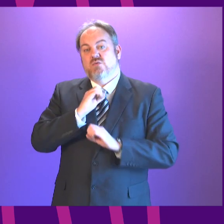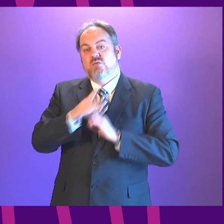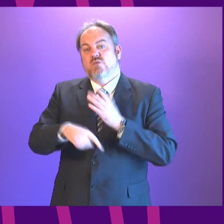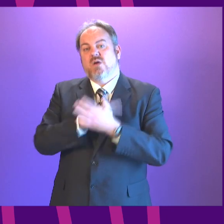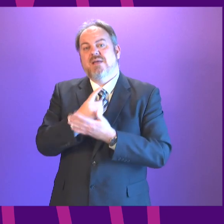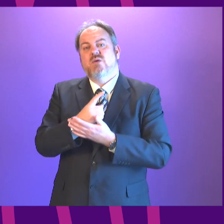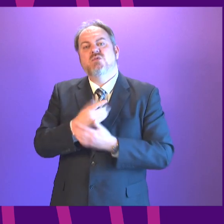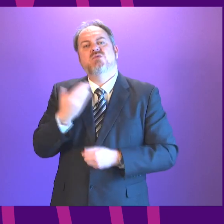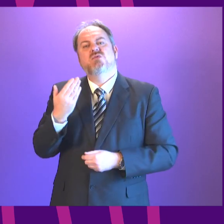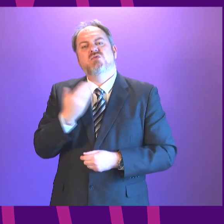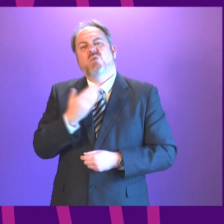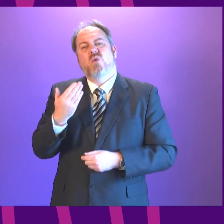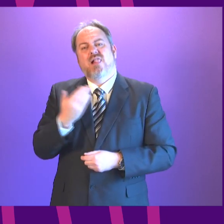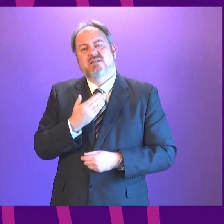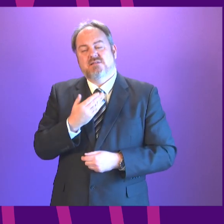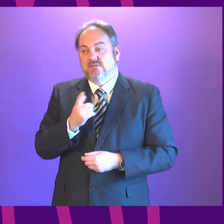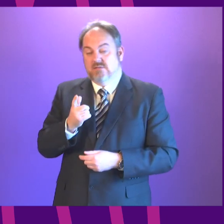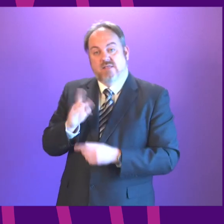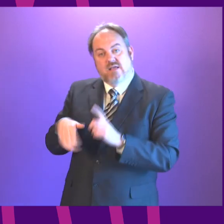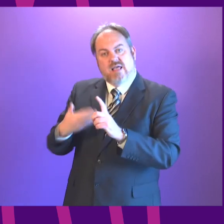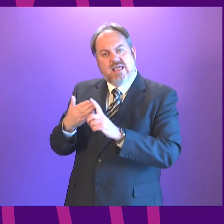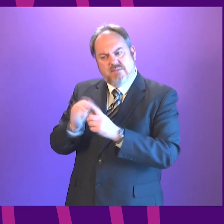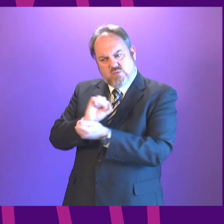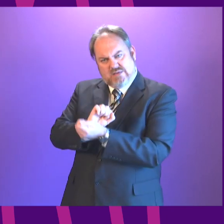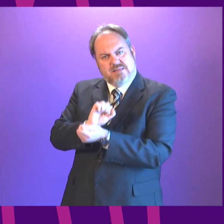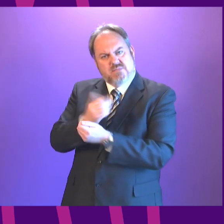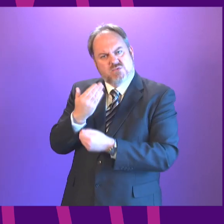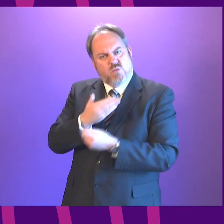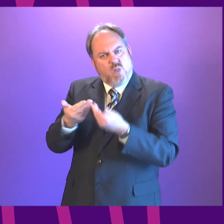Keeping schools open has been a priority for the Scottish Government since August and it